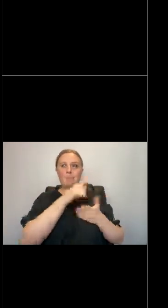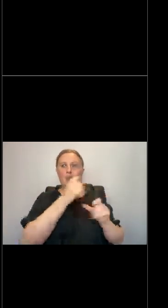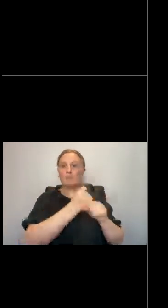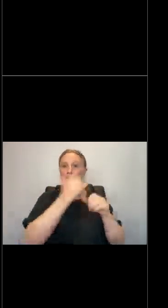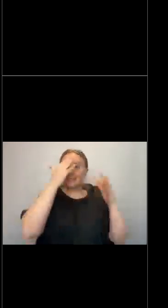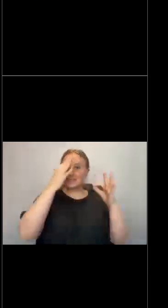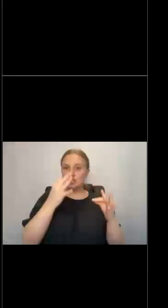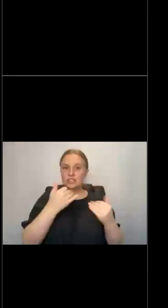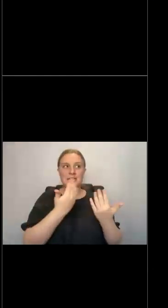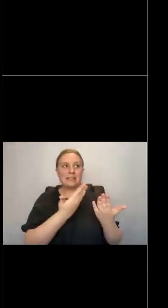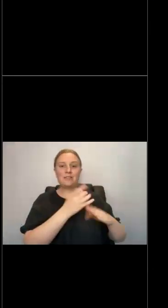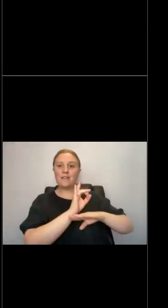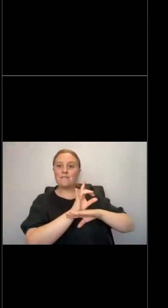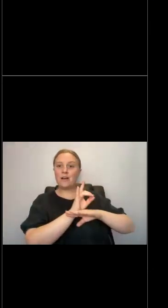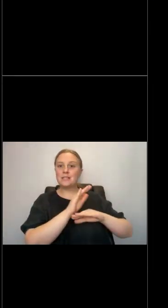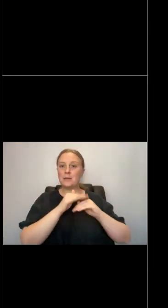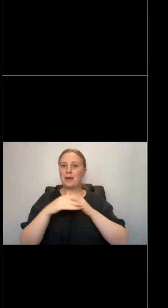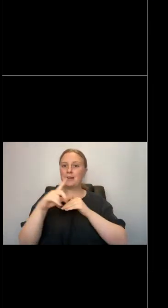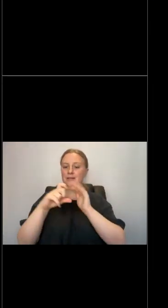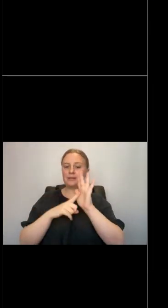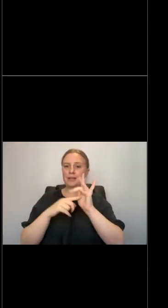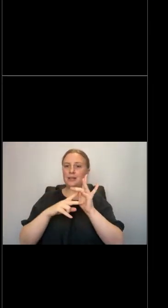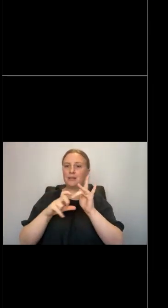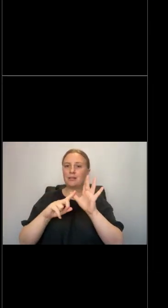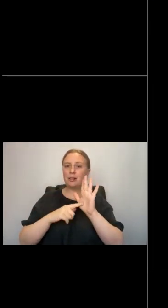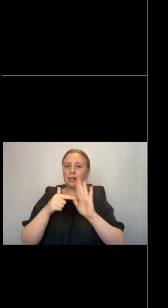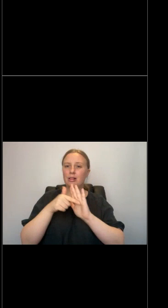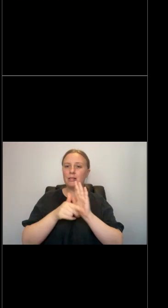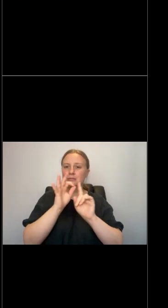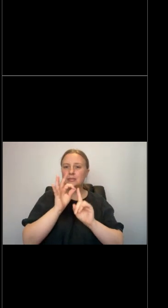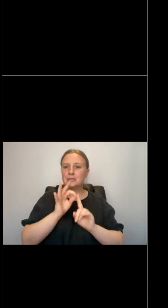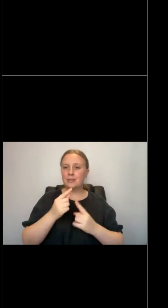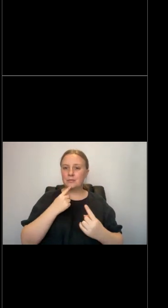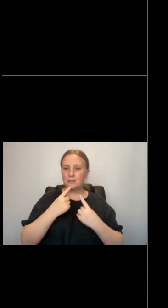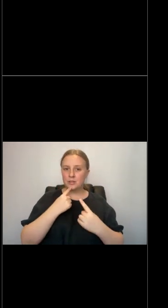and then a recommendation for a court ordered examination may be made